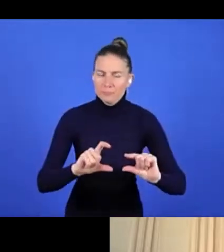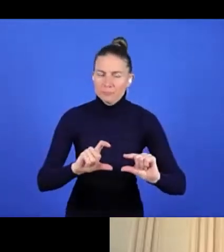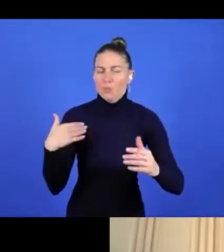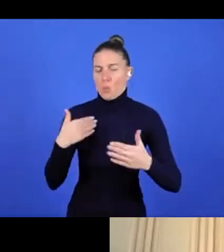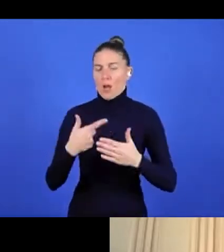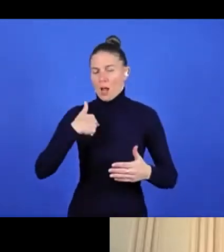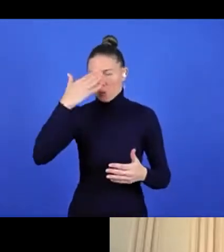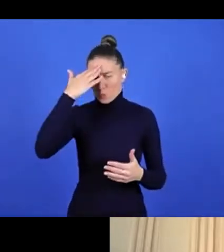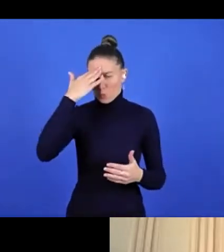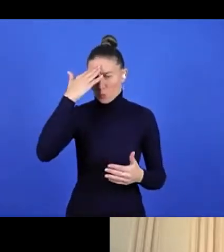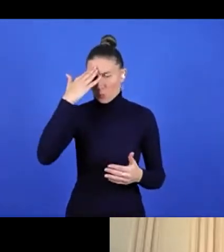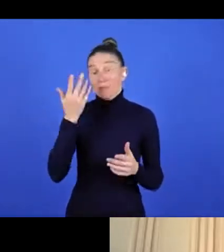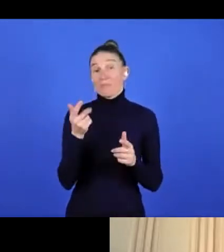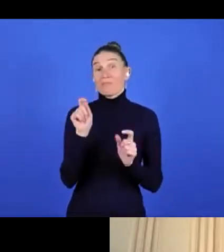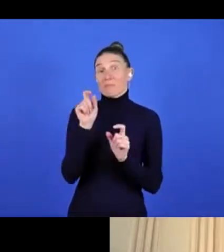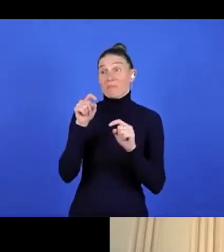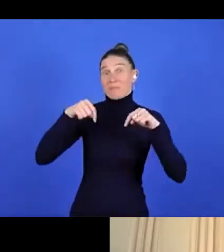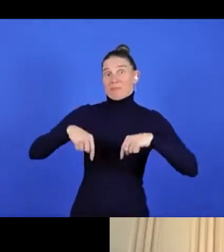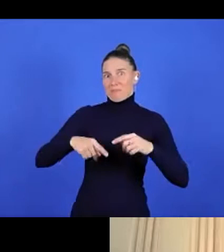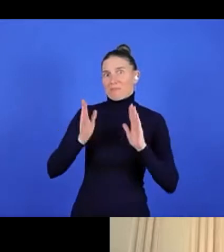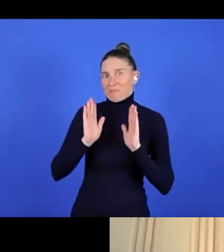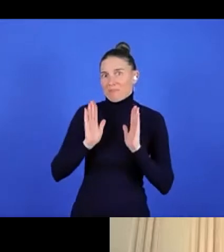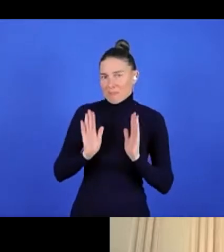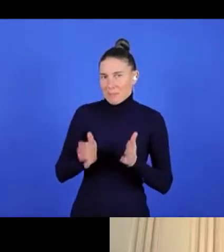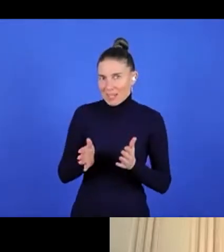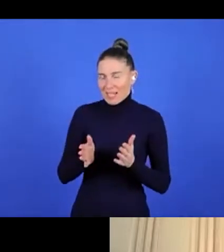pay a part, and then you have to pay the rest.